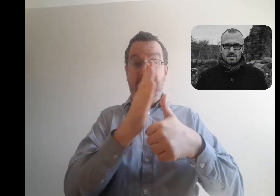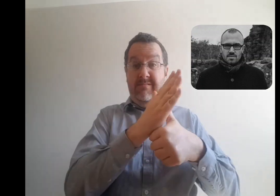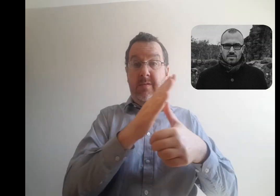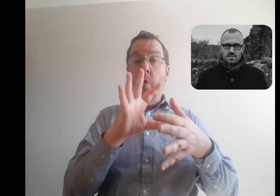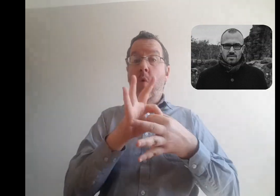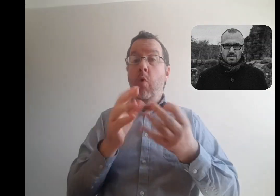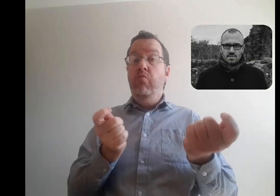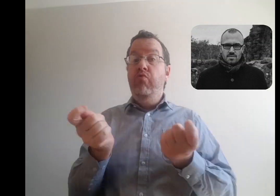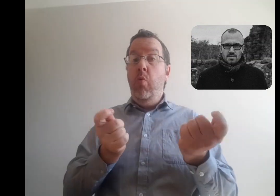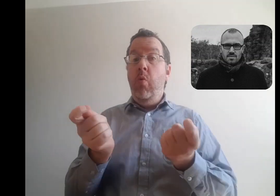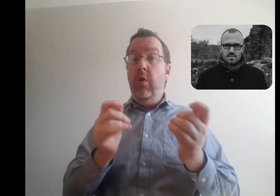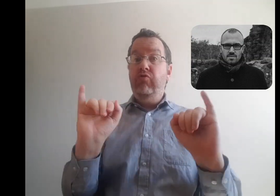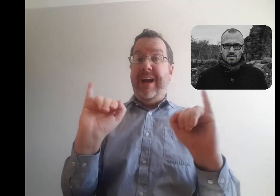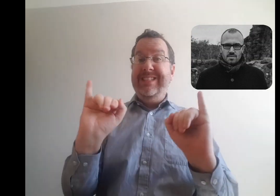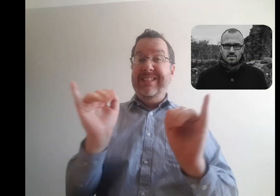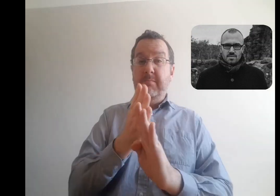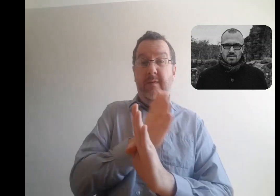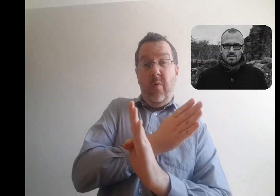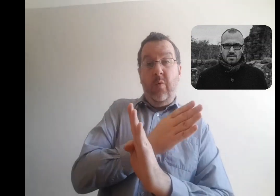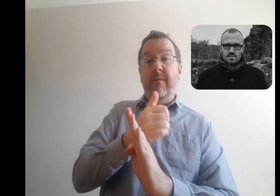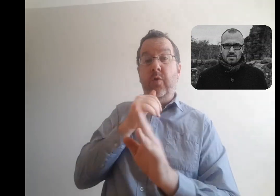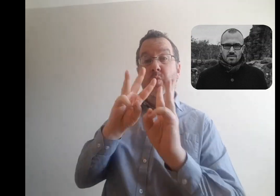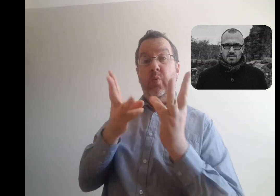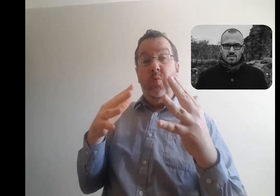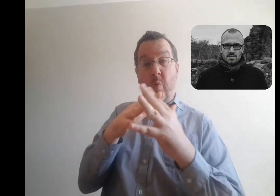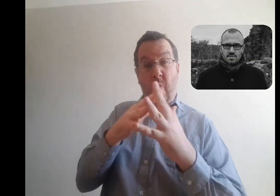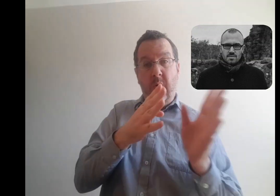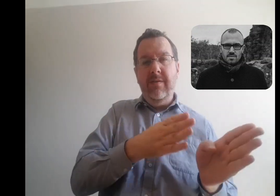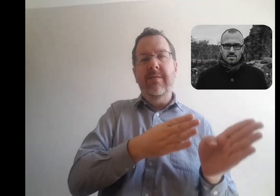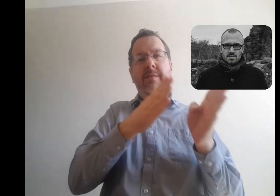starting with the Home Rule crisis in the years before the First World War,